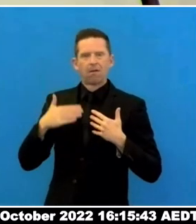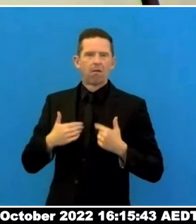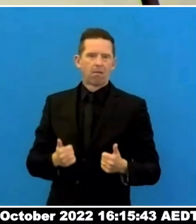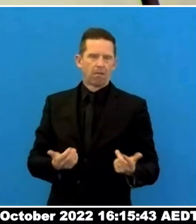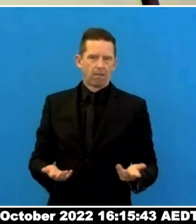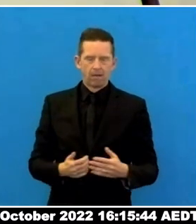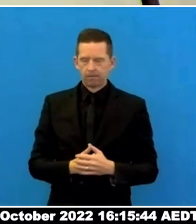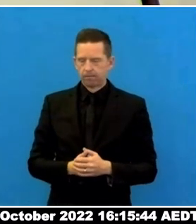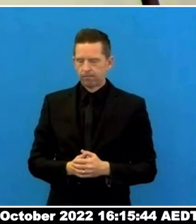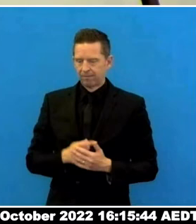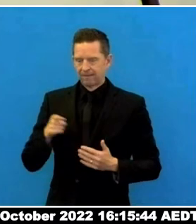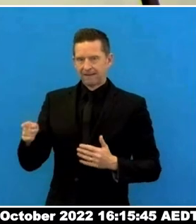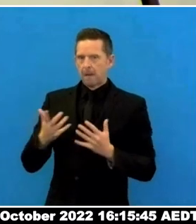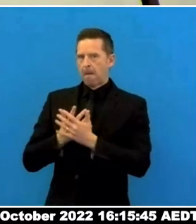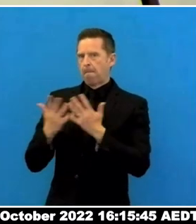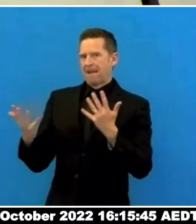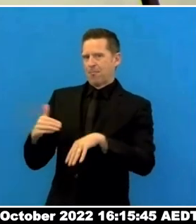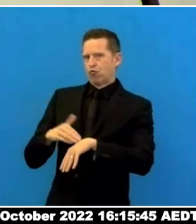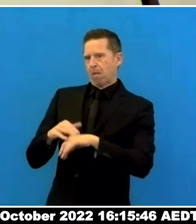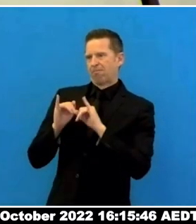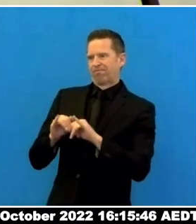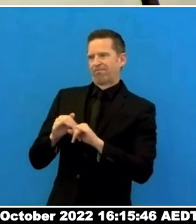It's a big, big issue there in our community.